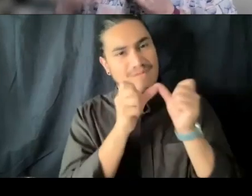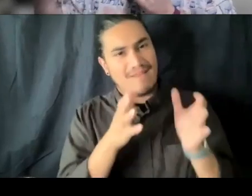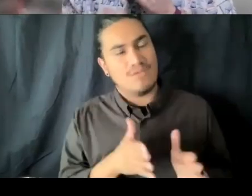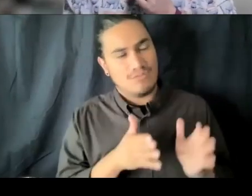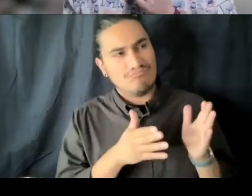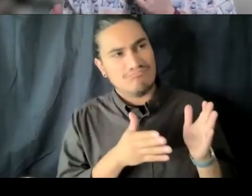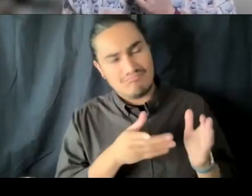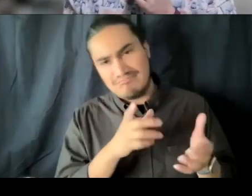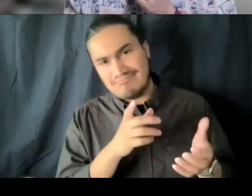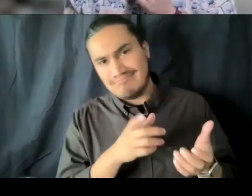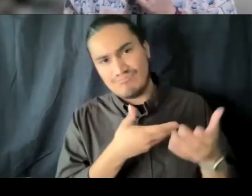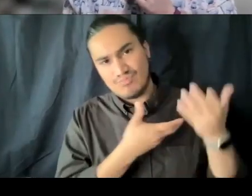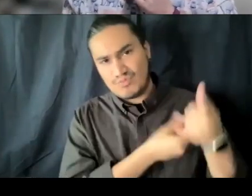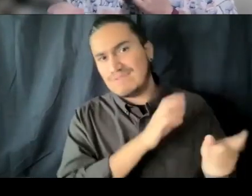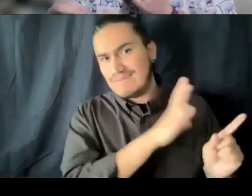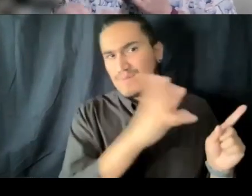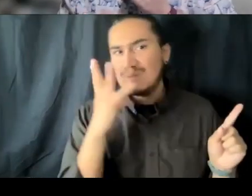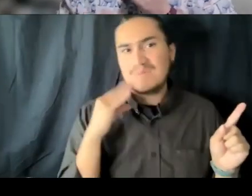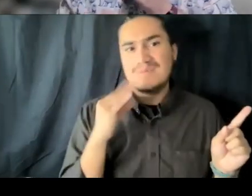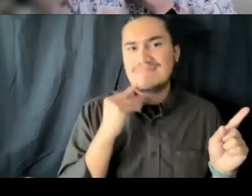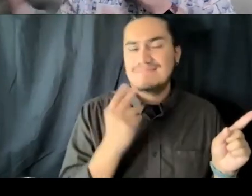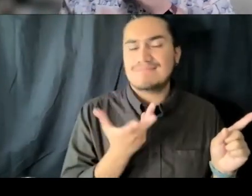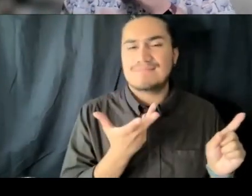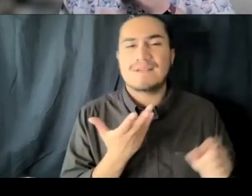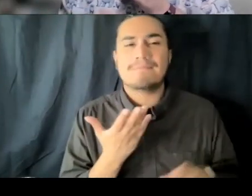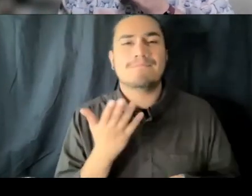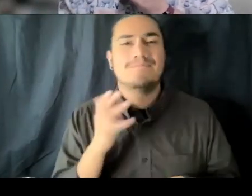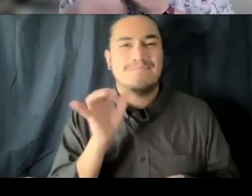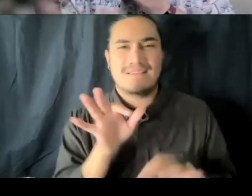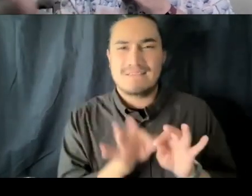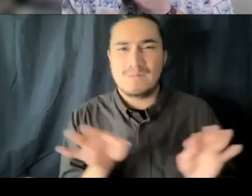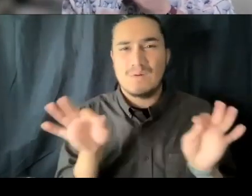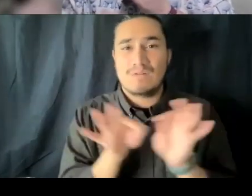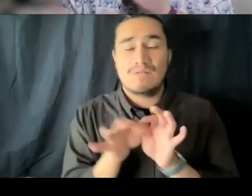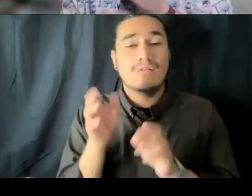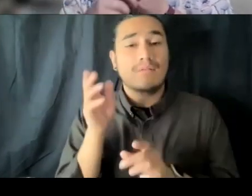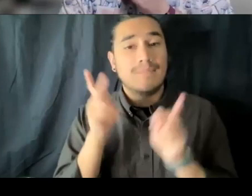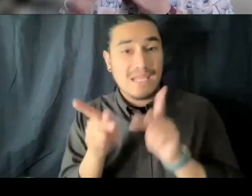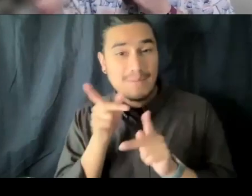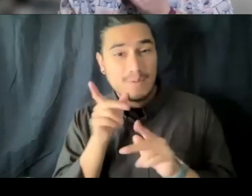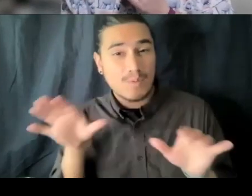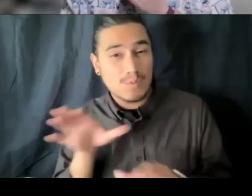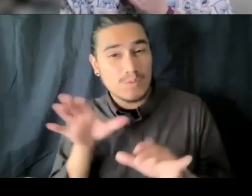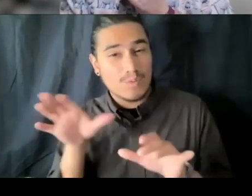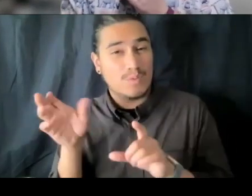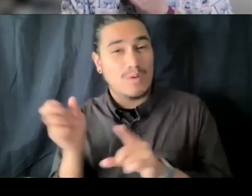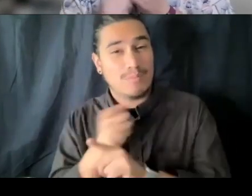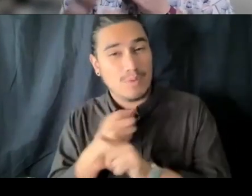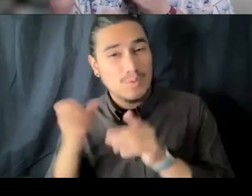As you all probably know, abusers, people who cause harm often blames survivors